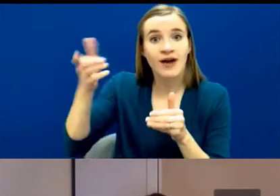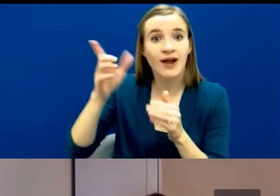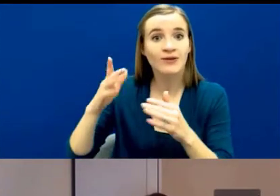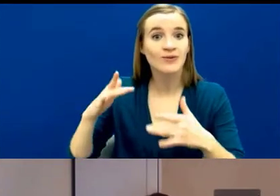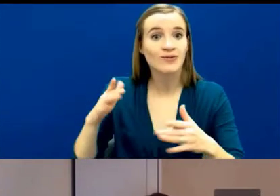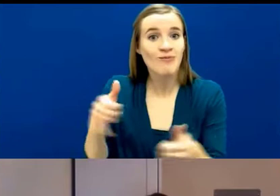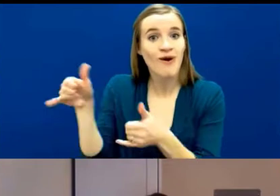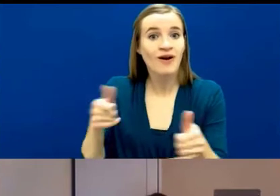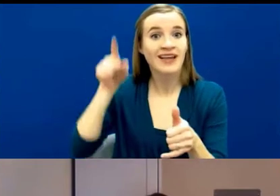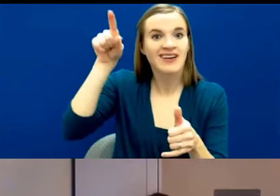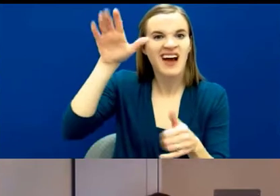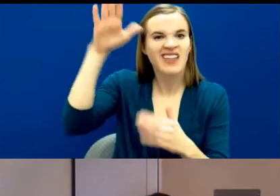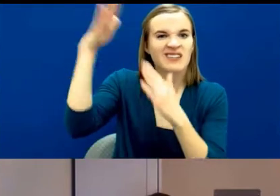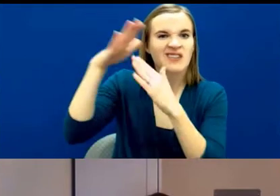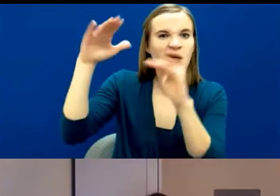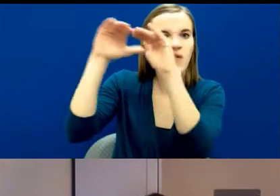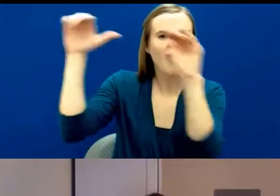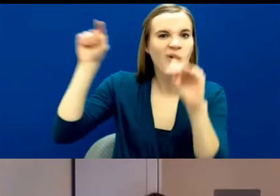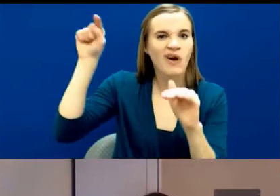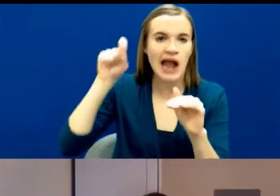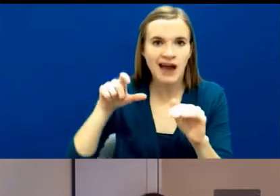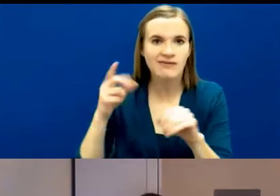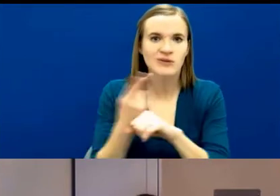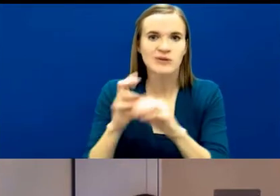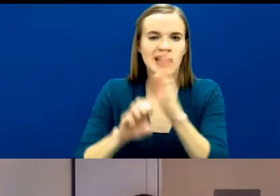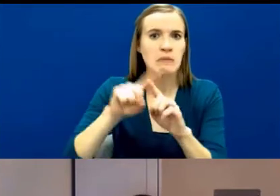encapsulated everything that this book is about, that's what the ADA is about.